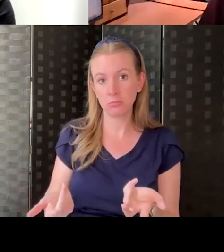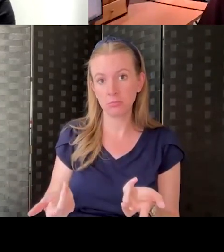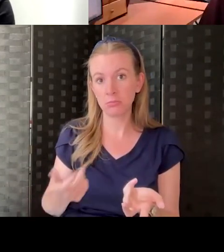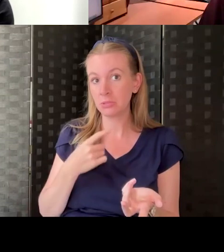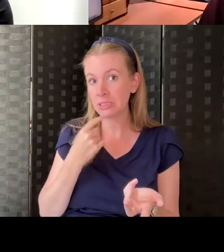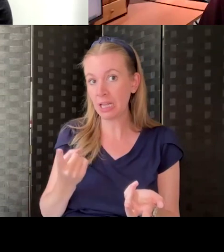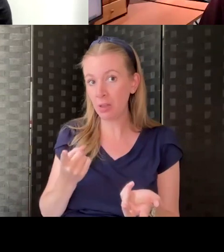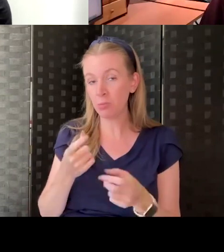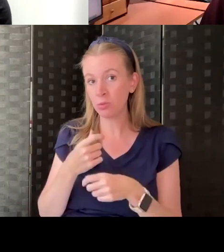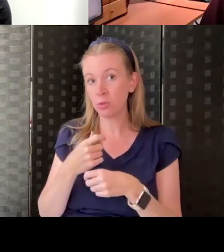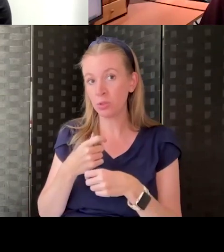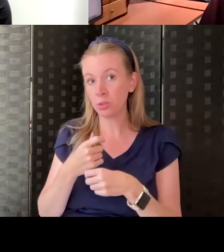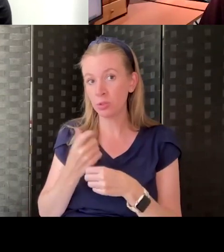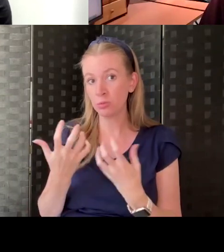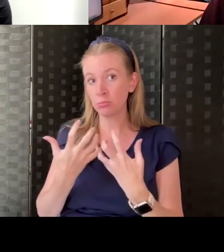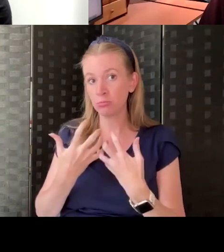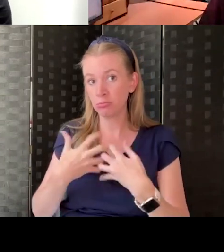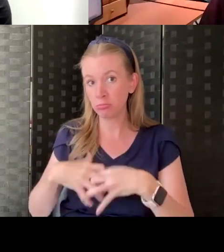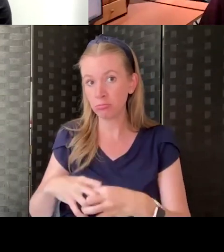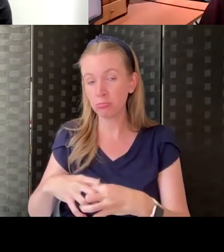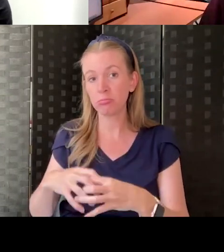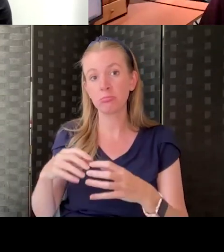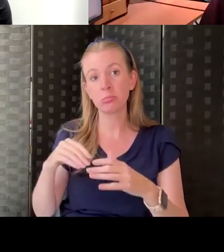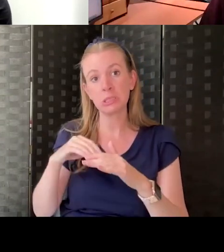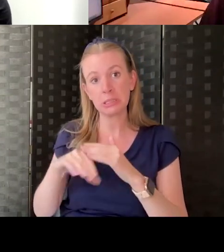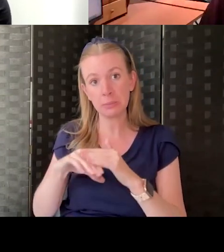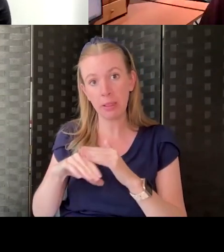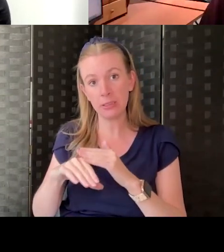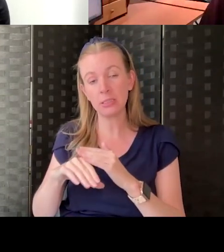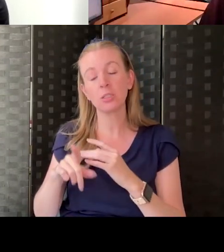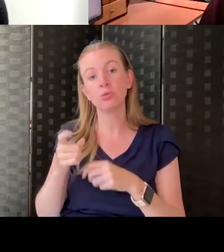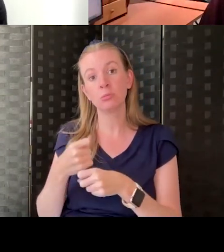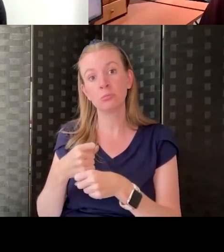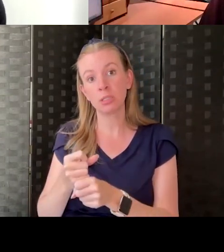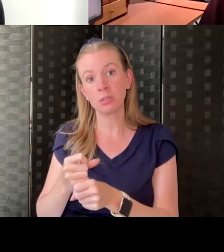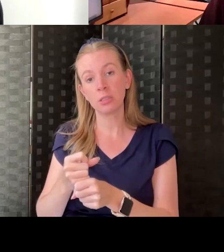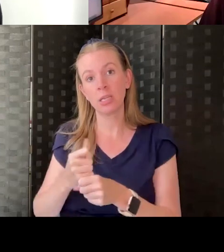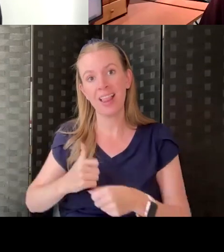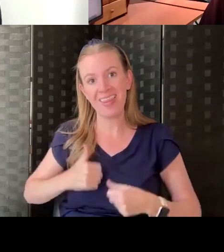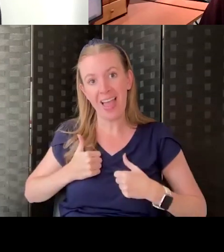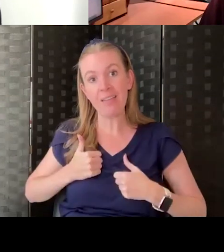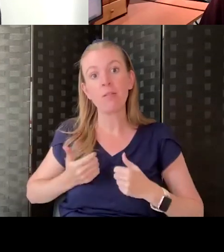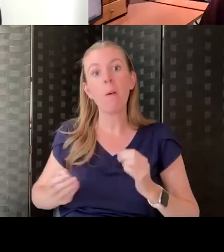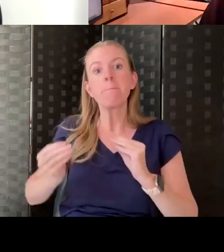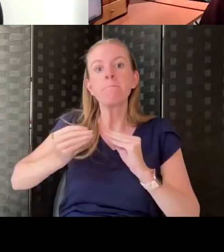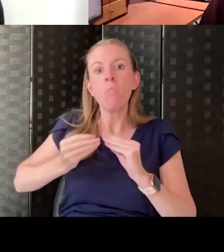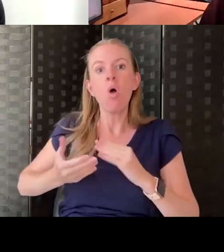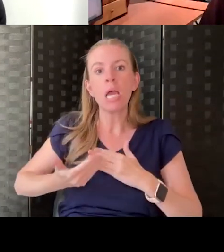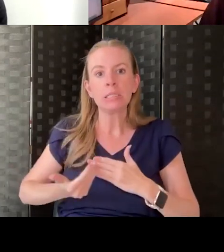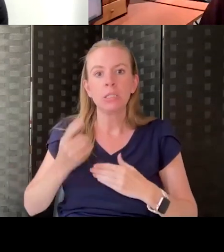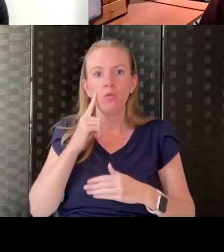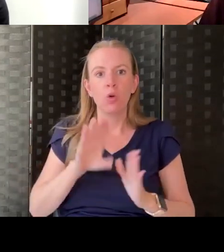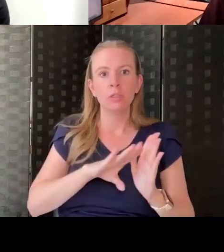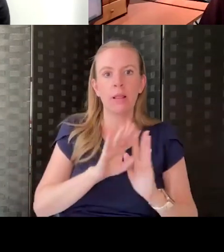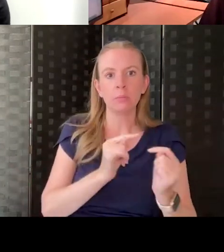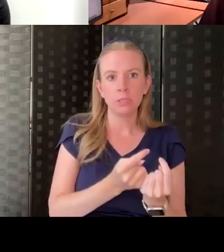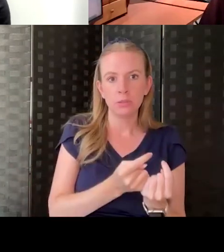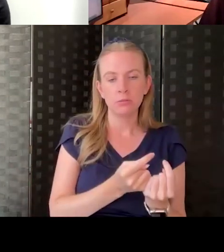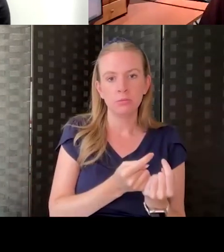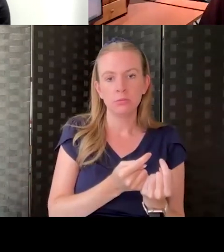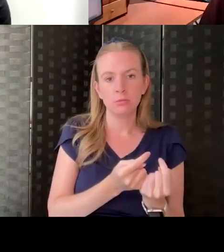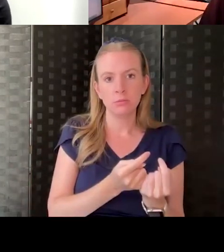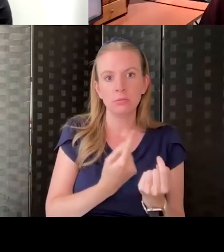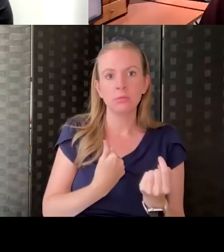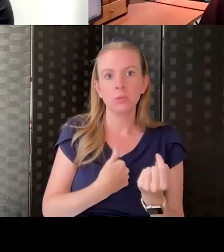building accessibility. Let them know that you are making life easier for the dev team, reducing